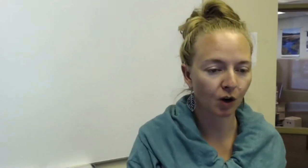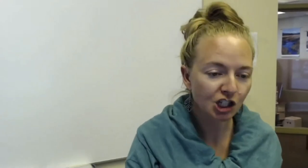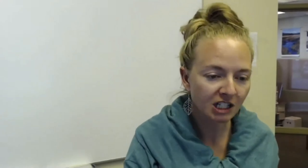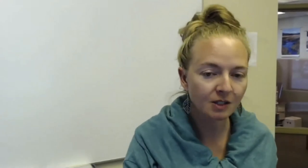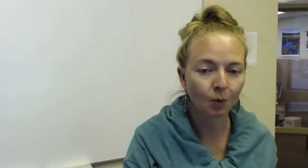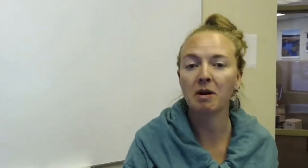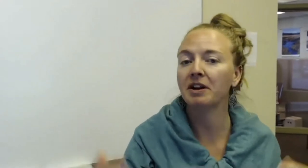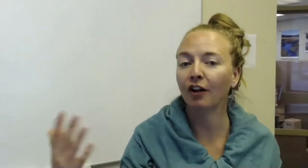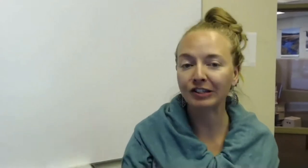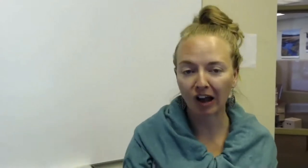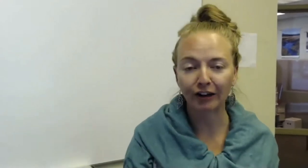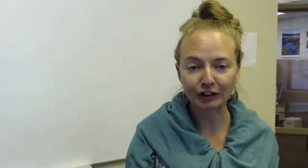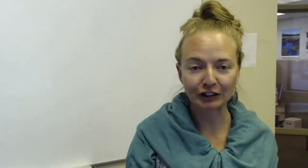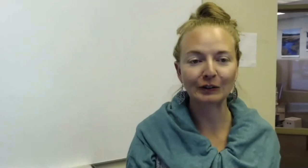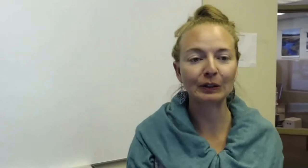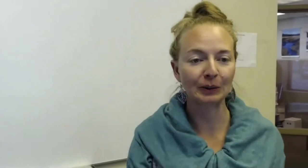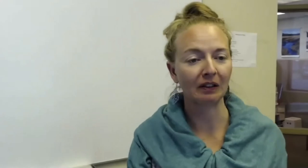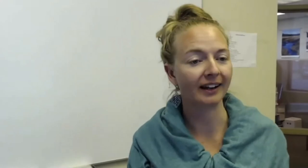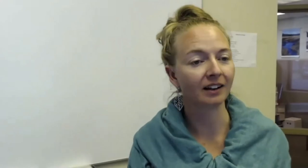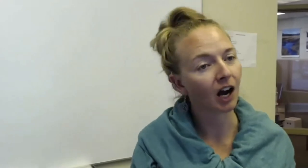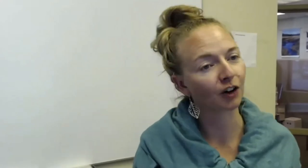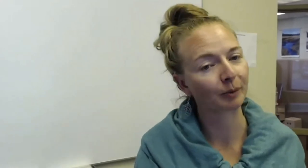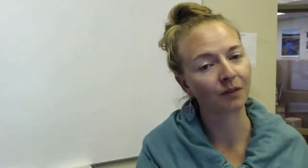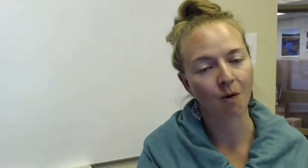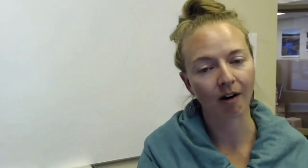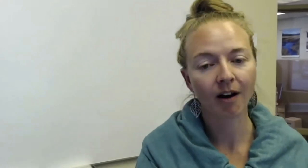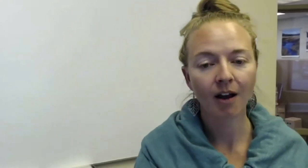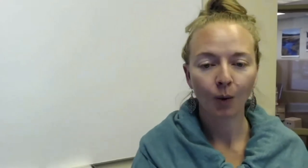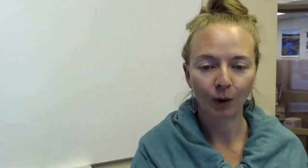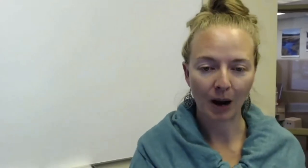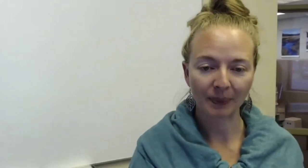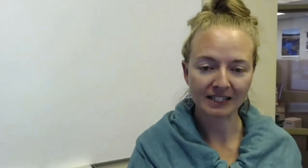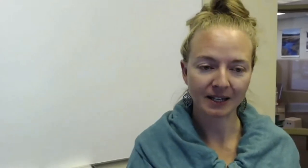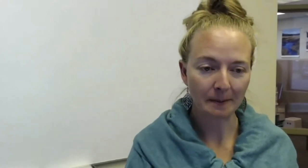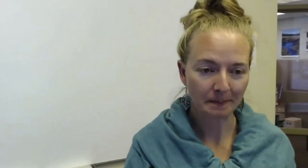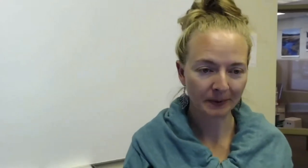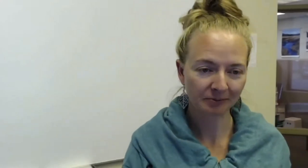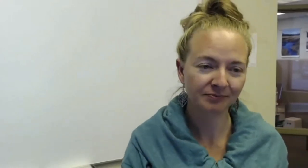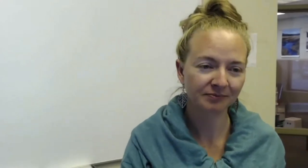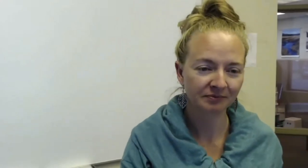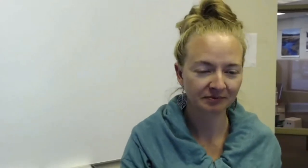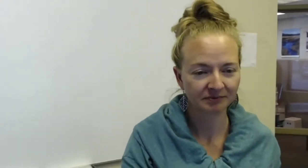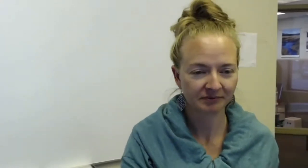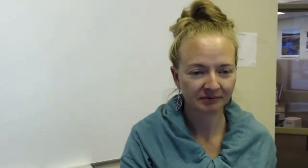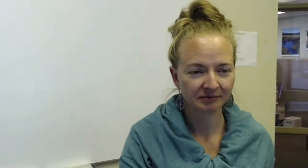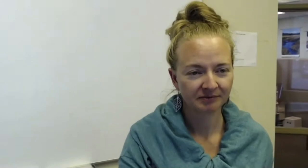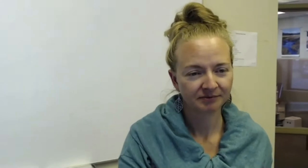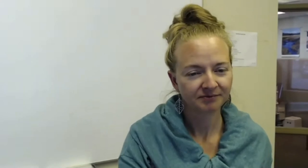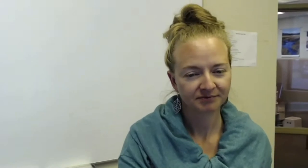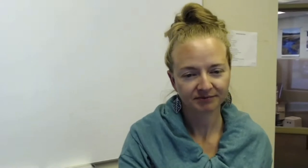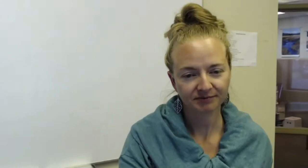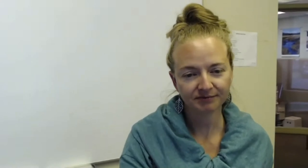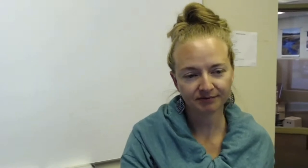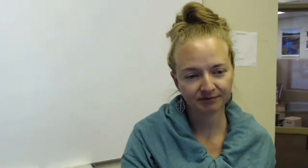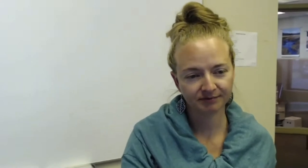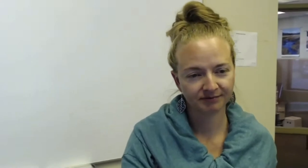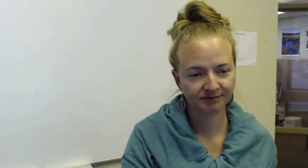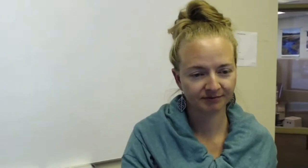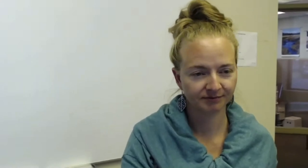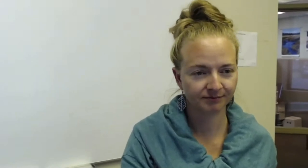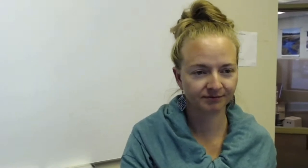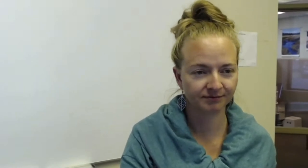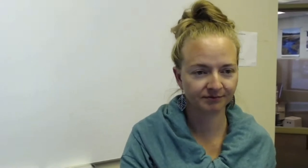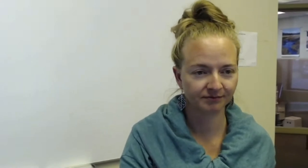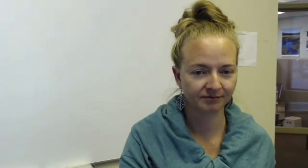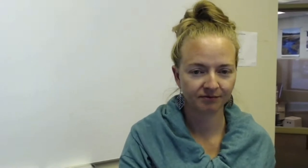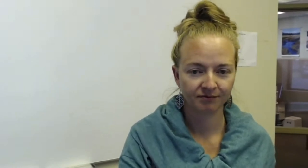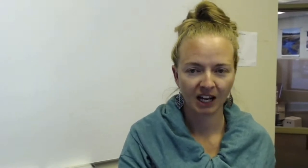questions, or maybe another sign or two you would like to cover before we wrap things up.